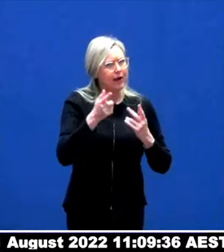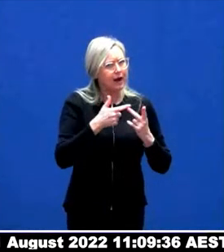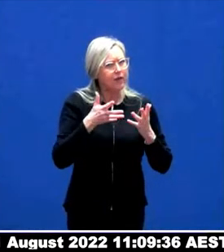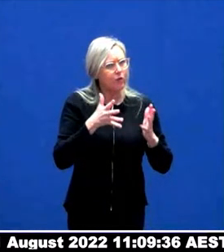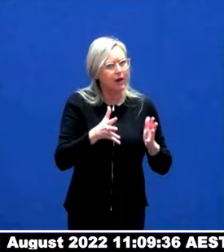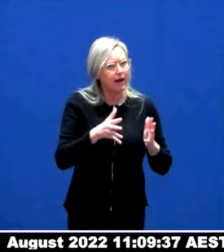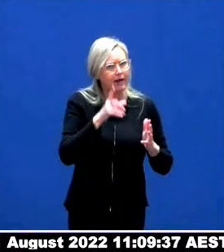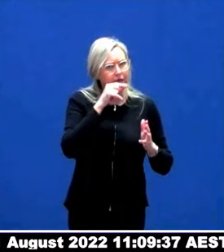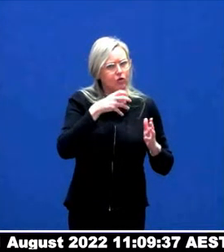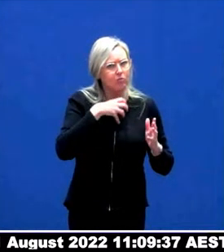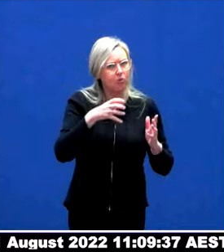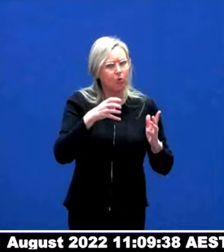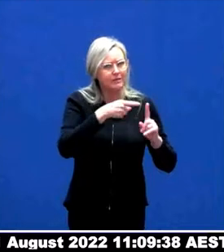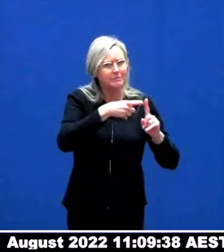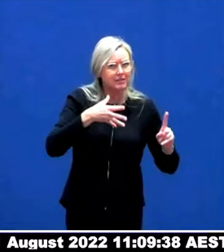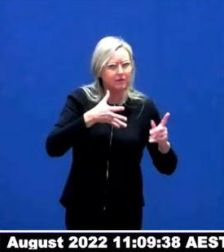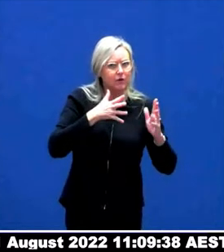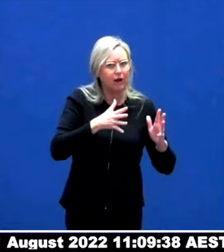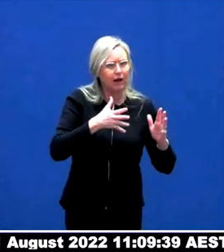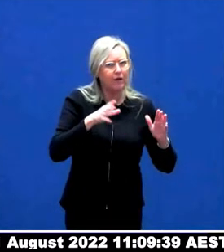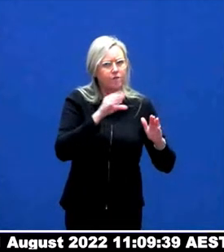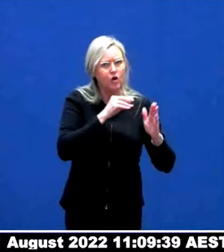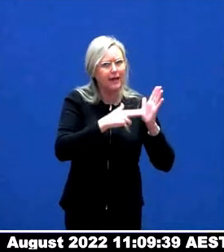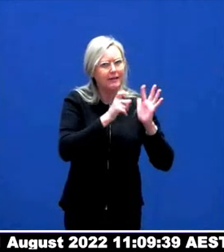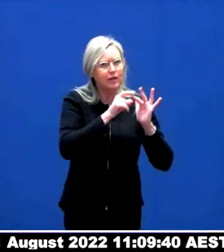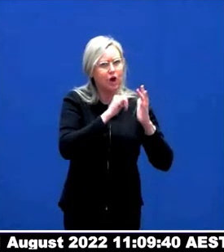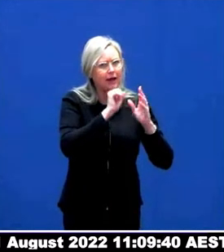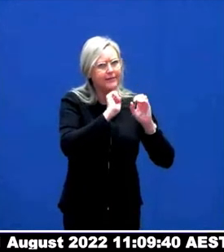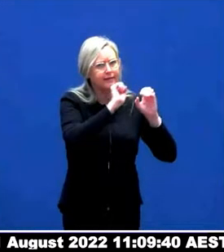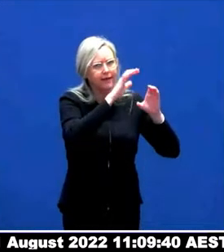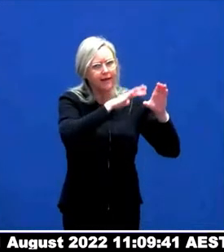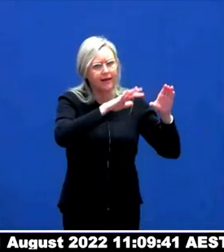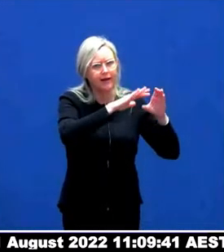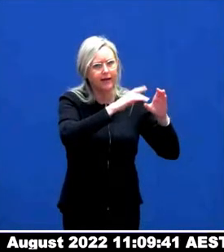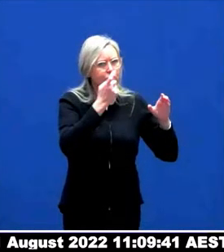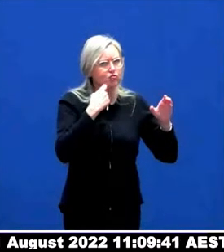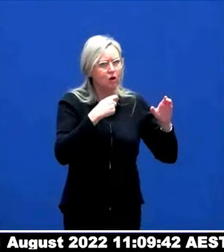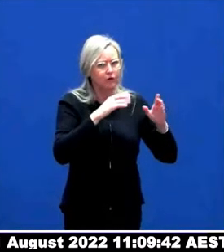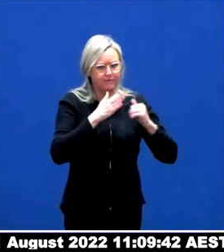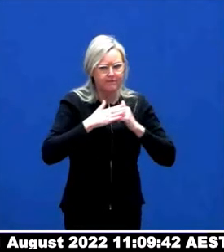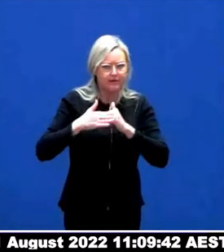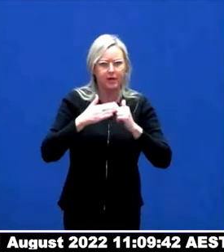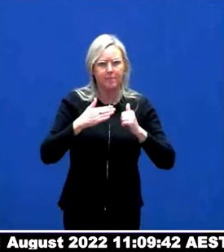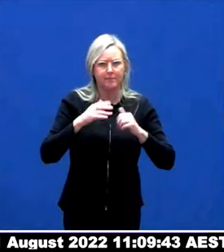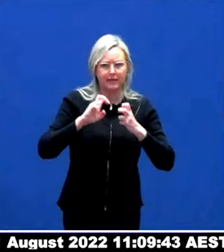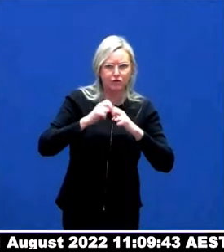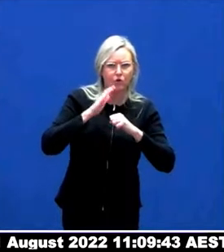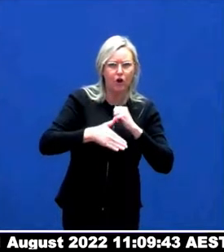framework of the NDIS to address a problem of apparent homelessness among NDIS